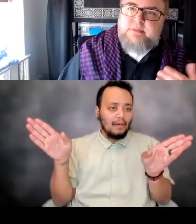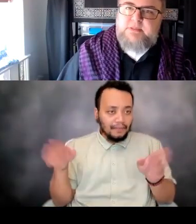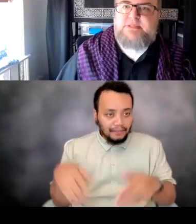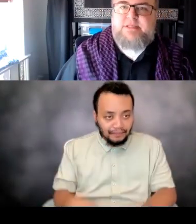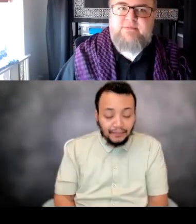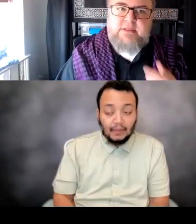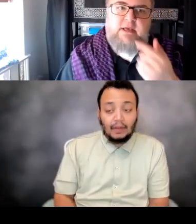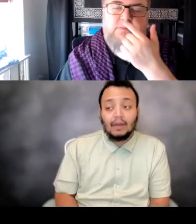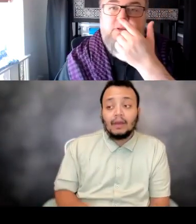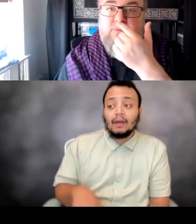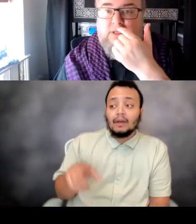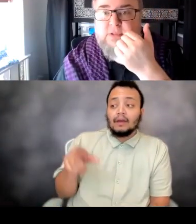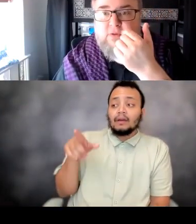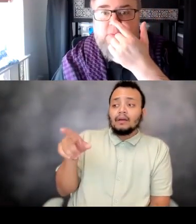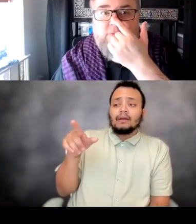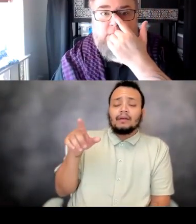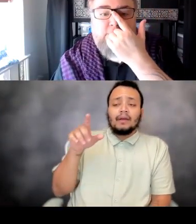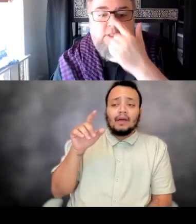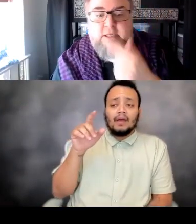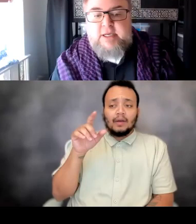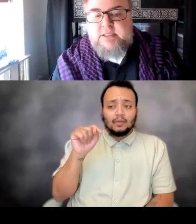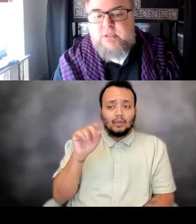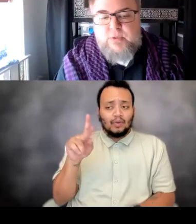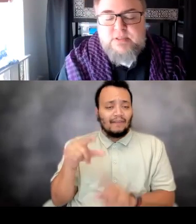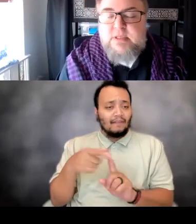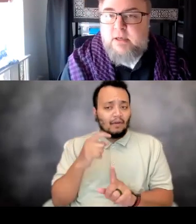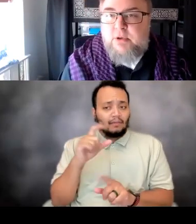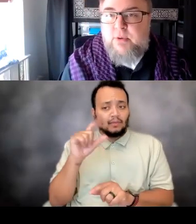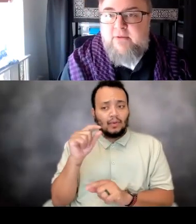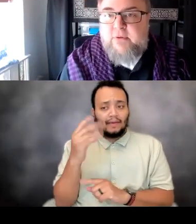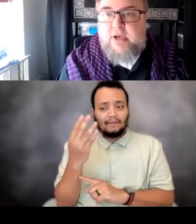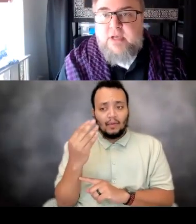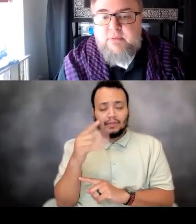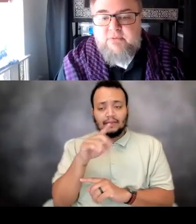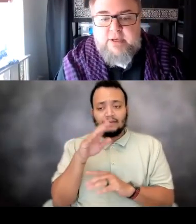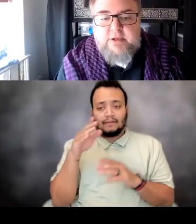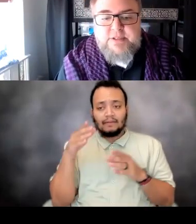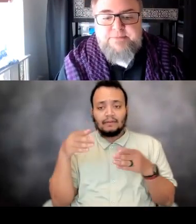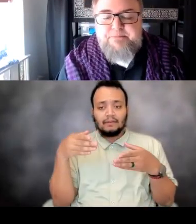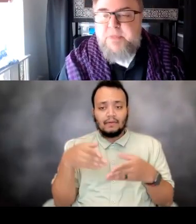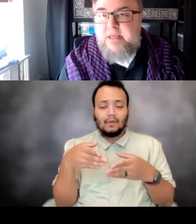some specific types of victim service providers. So it was created for healthcare providers,